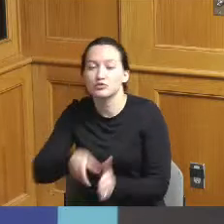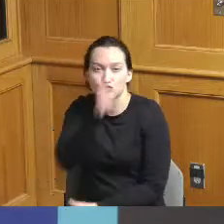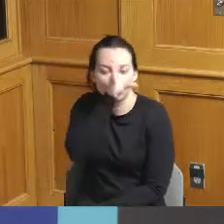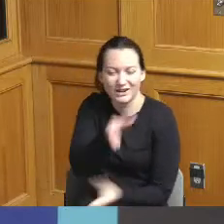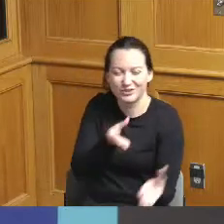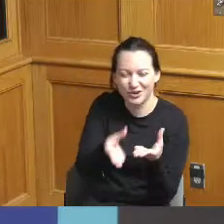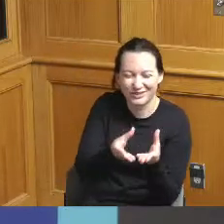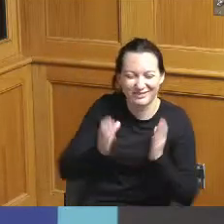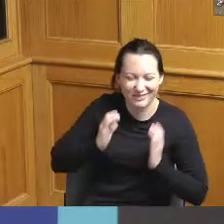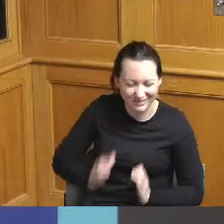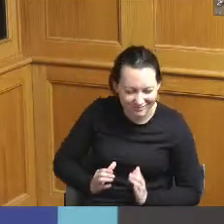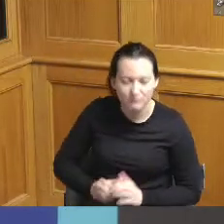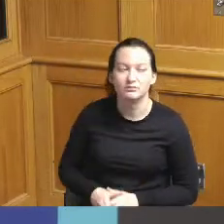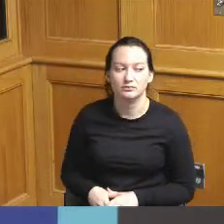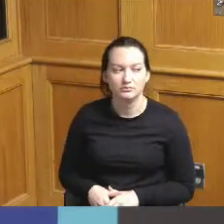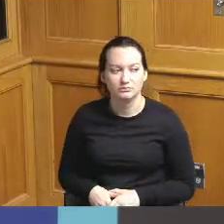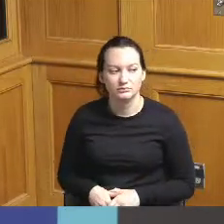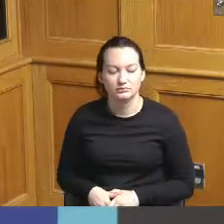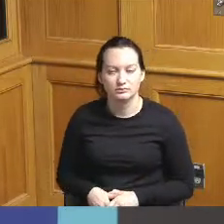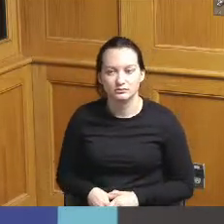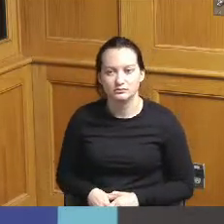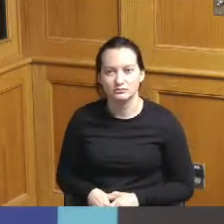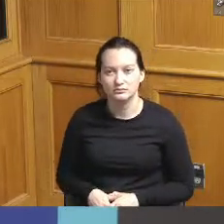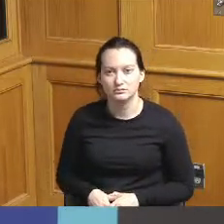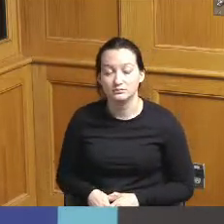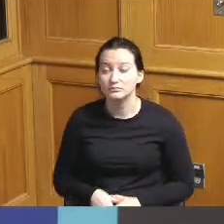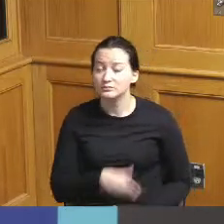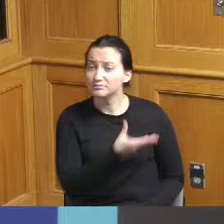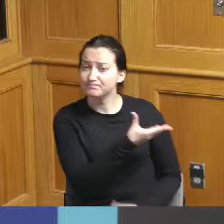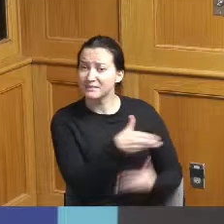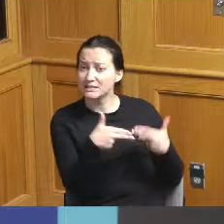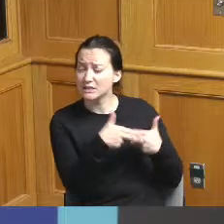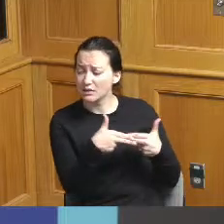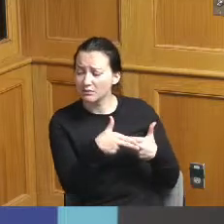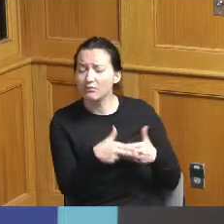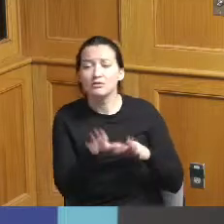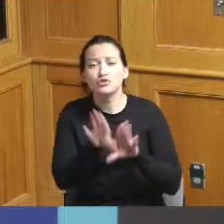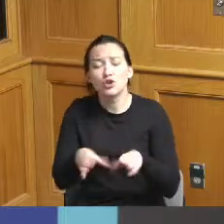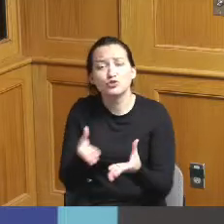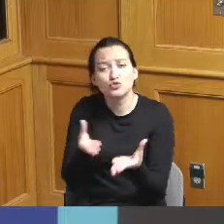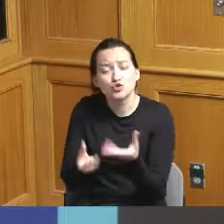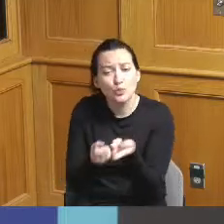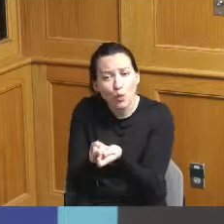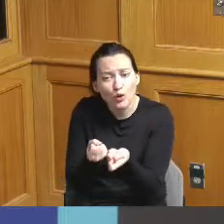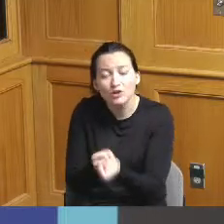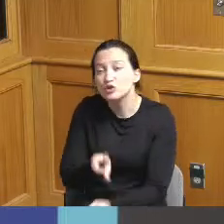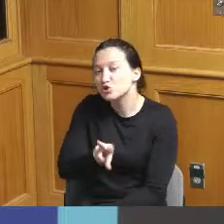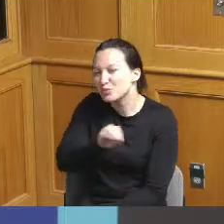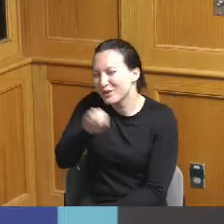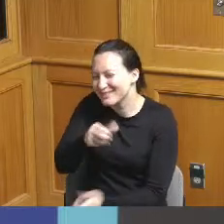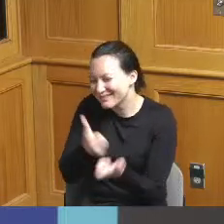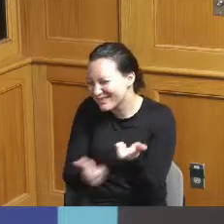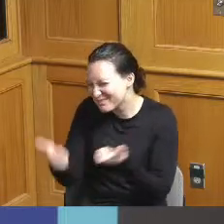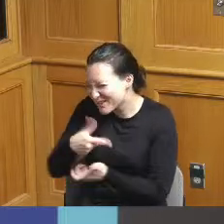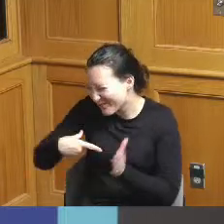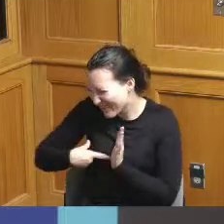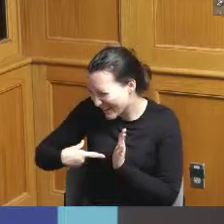to clients in this particular slide child support includes a two percent Administrative fee added to